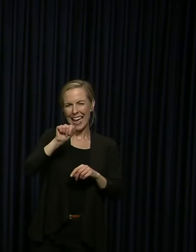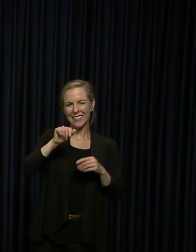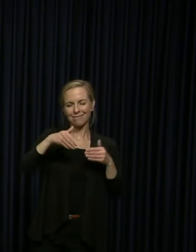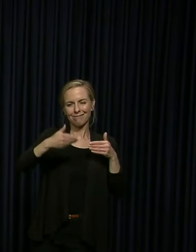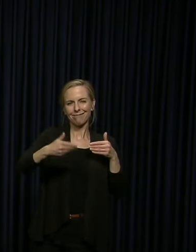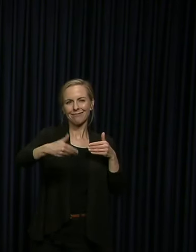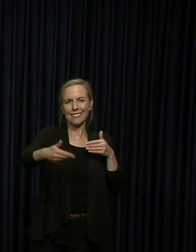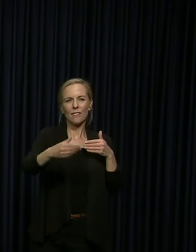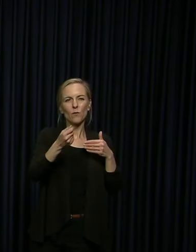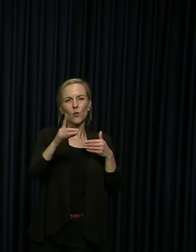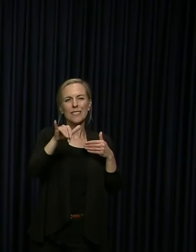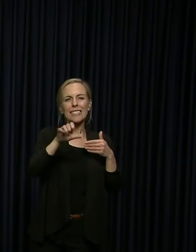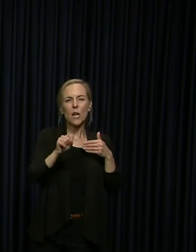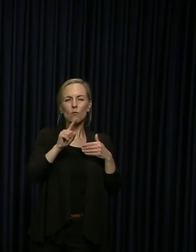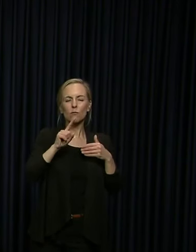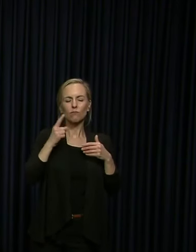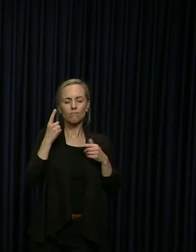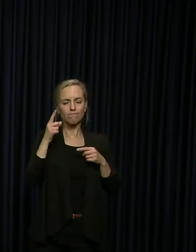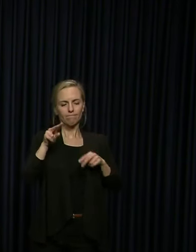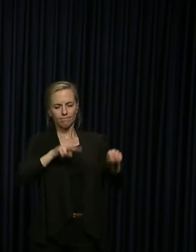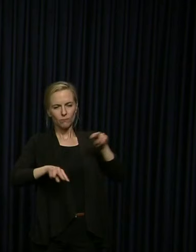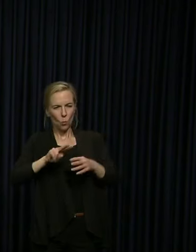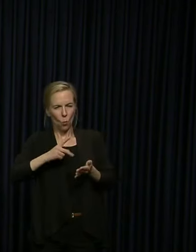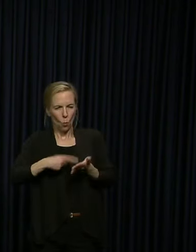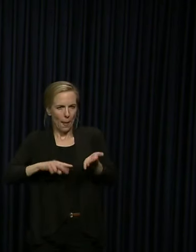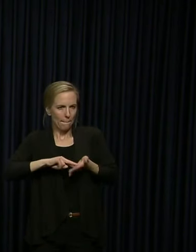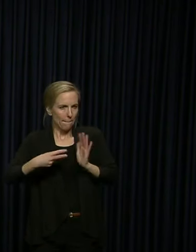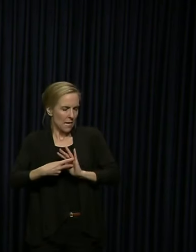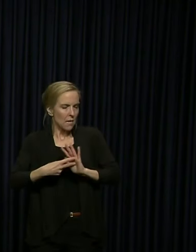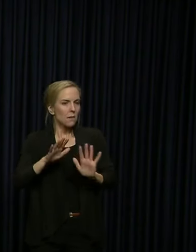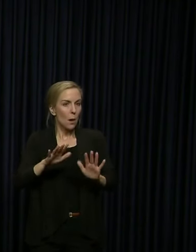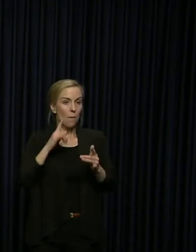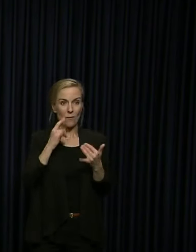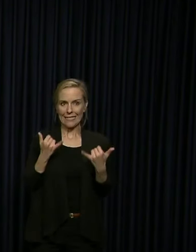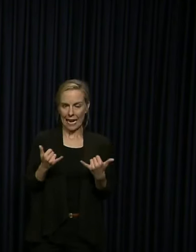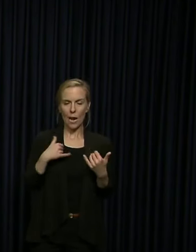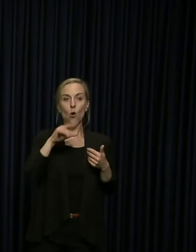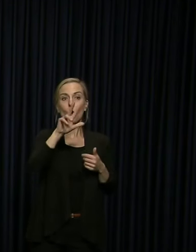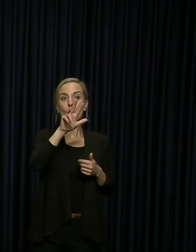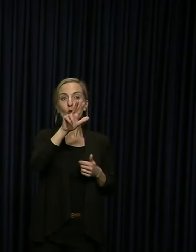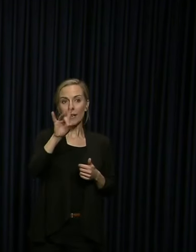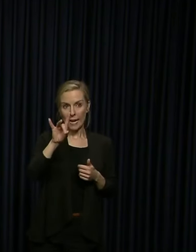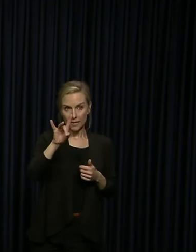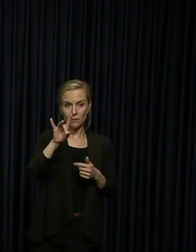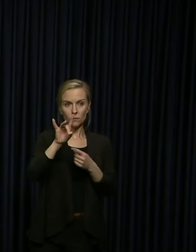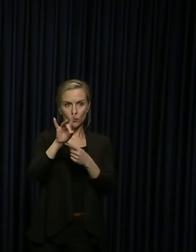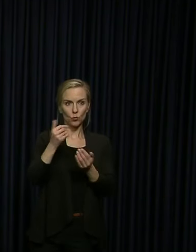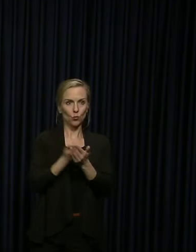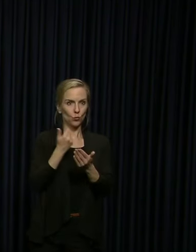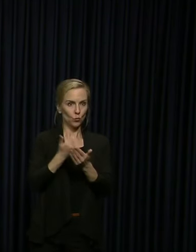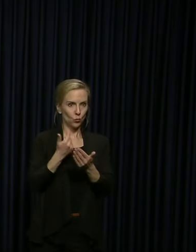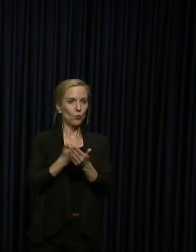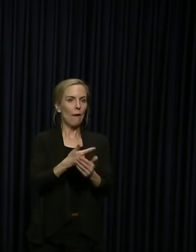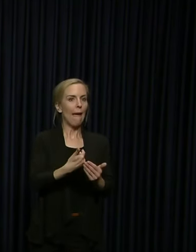TEACHES ME THAT THEIR SPIRITS IS LEAVING THEIR BODY TO GO TO A BETTER PLACE, AND IT'S THE COLOR OF RENEWAL THAT WE WILL GET